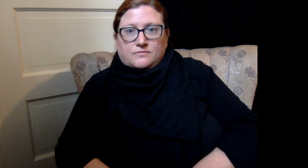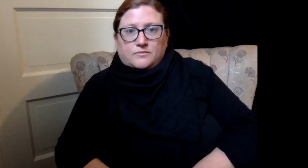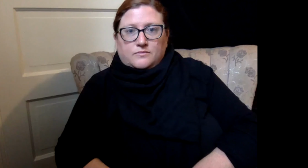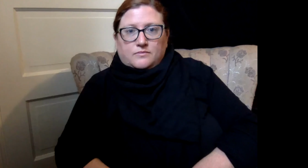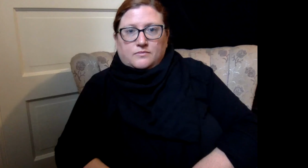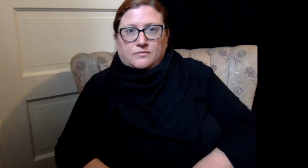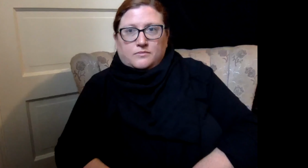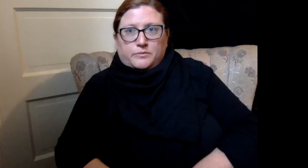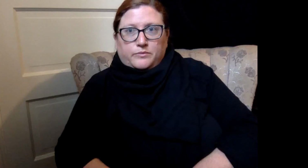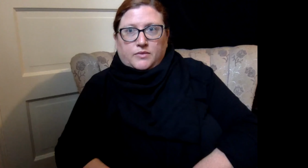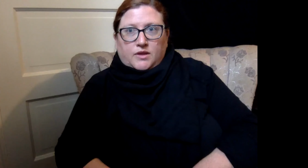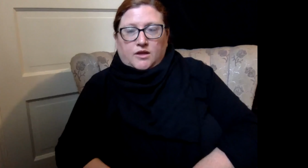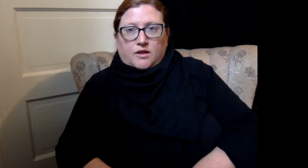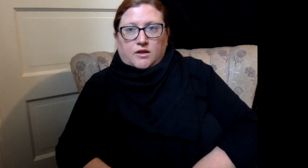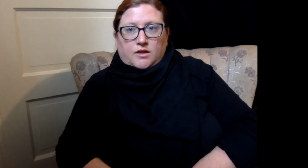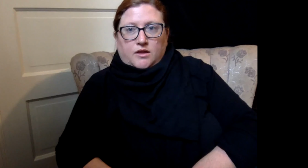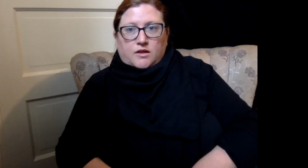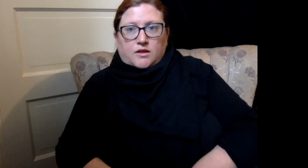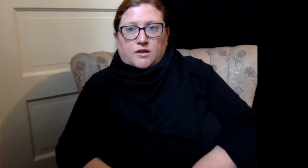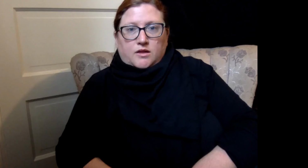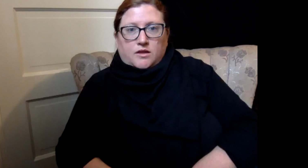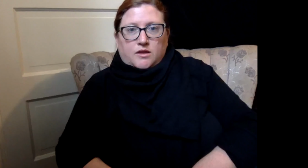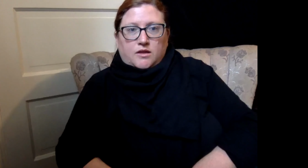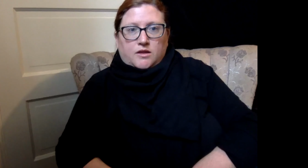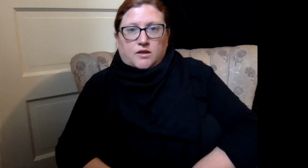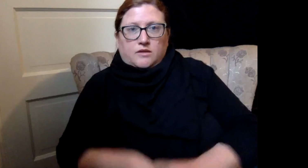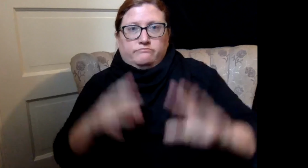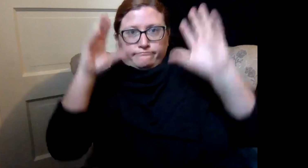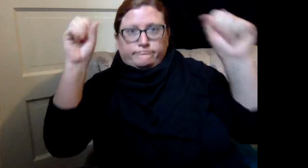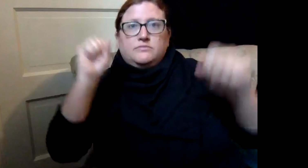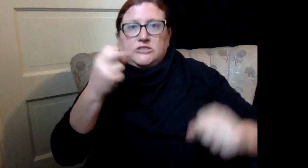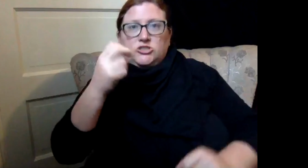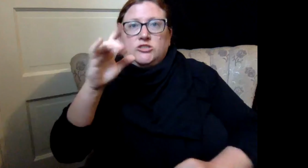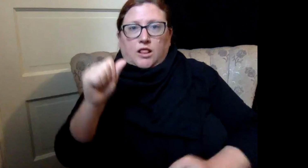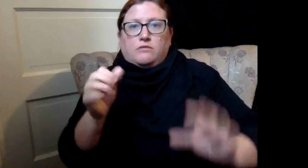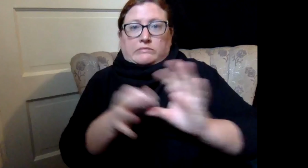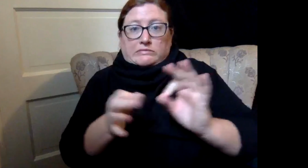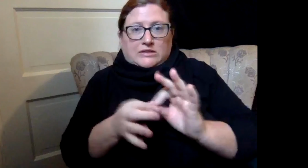» You're very welcome. an